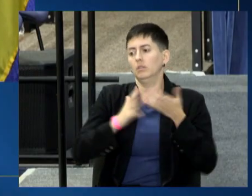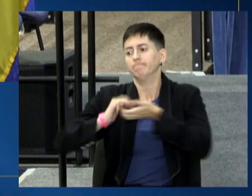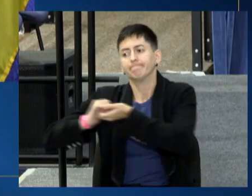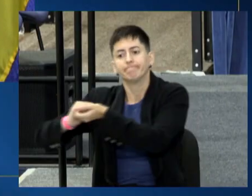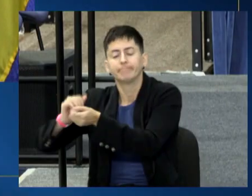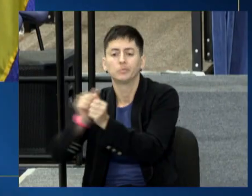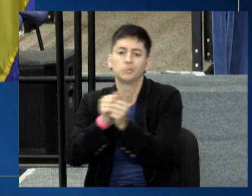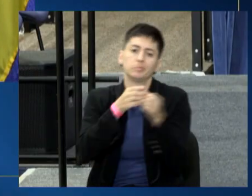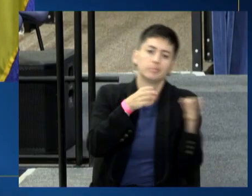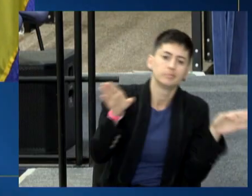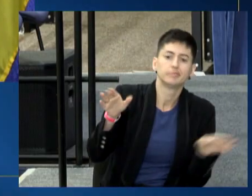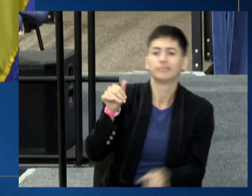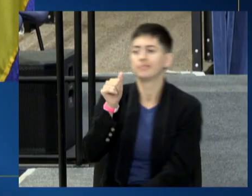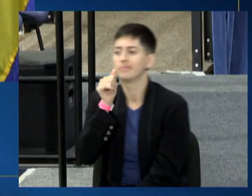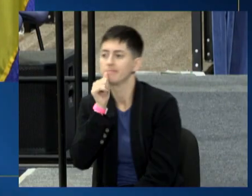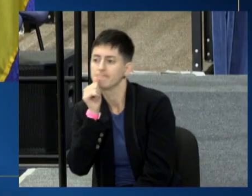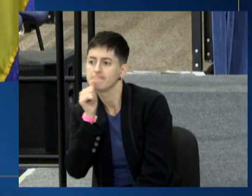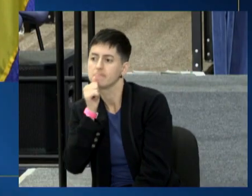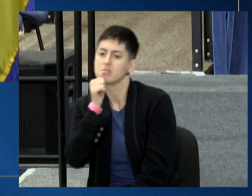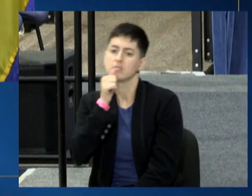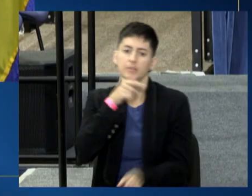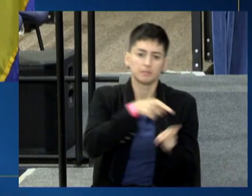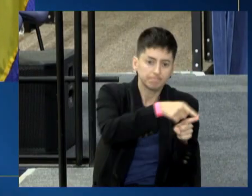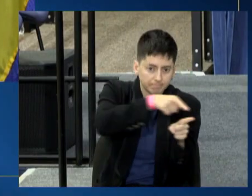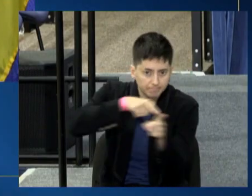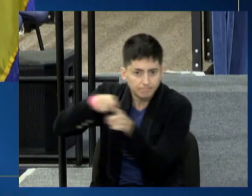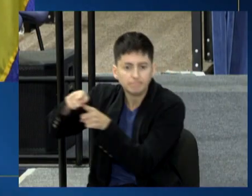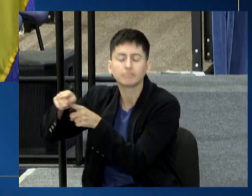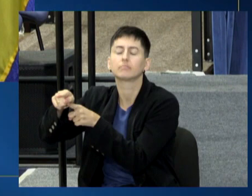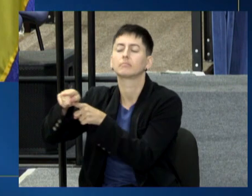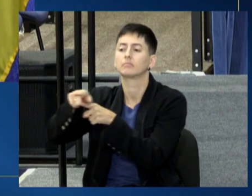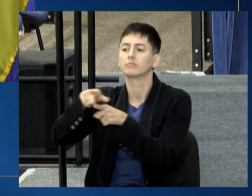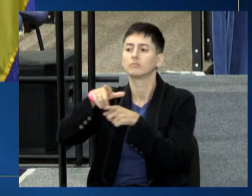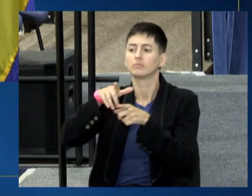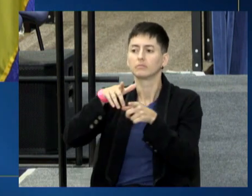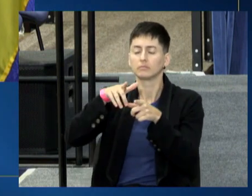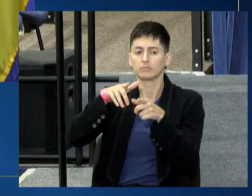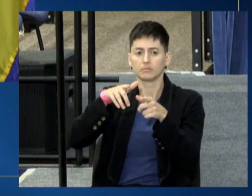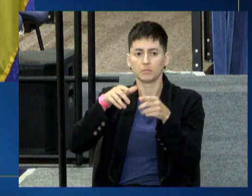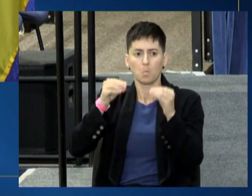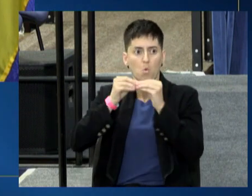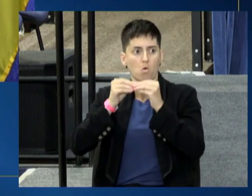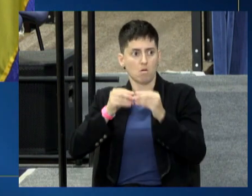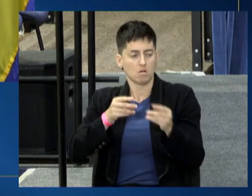federal agencies, Moonshot has accelerated the pace towards achieving these goals.